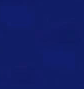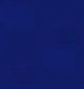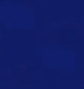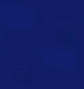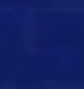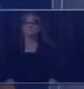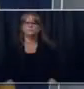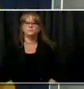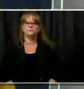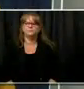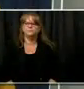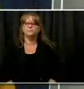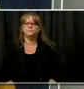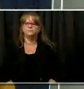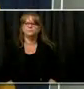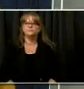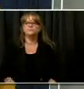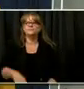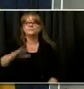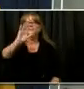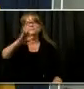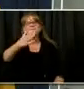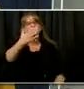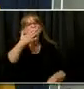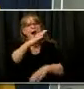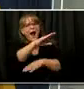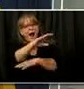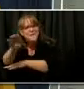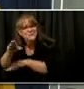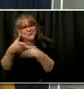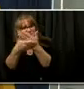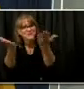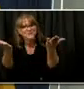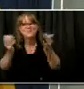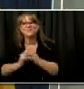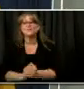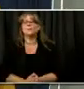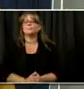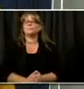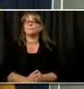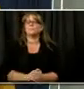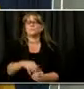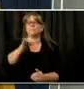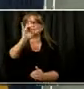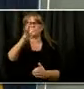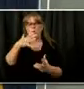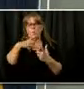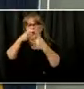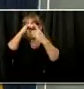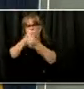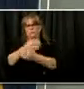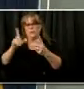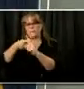Good afternoon before we get into the COVID-19 update, iI want to briefly update folks on the fires raging in Colorado